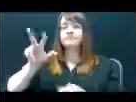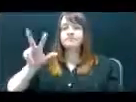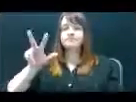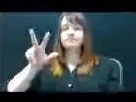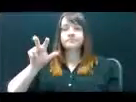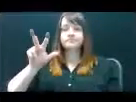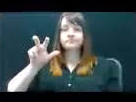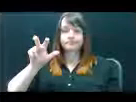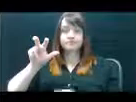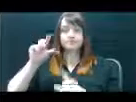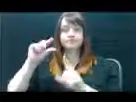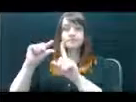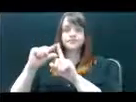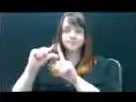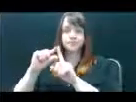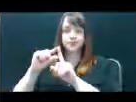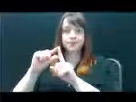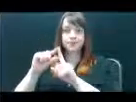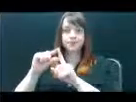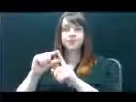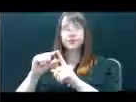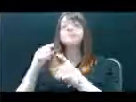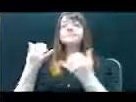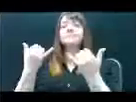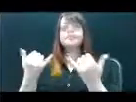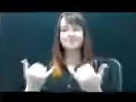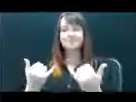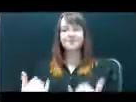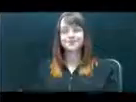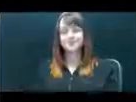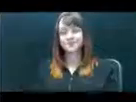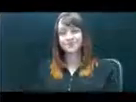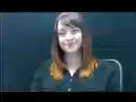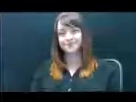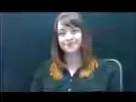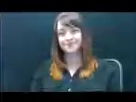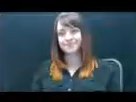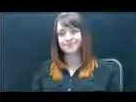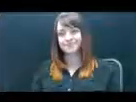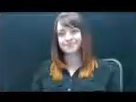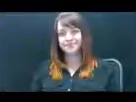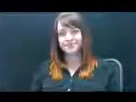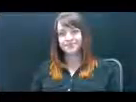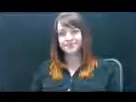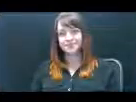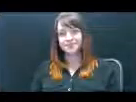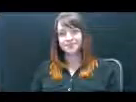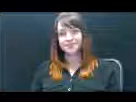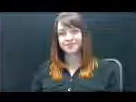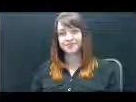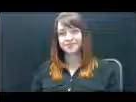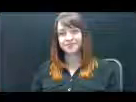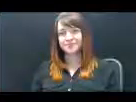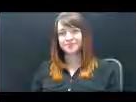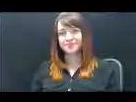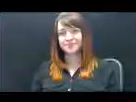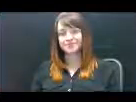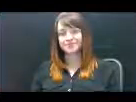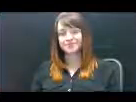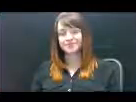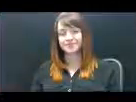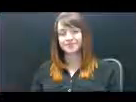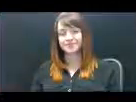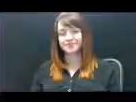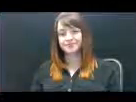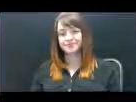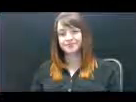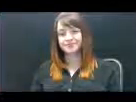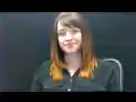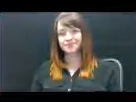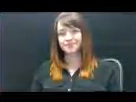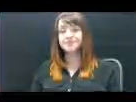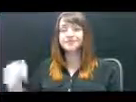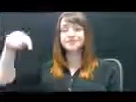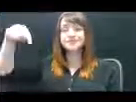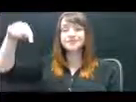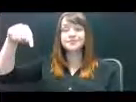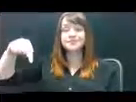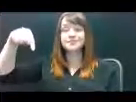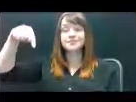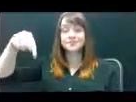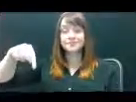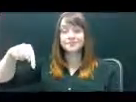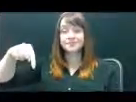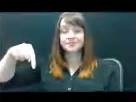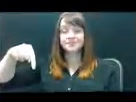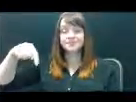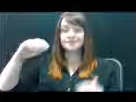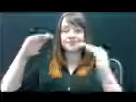this space. Press the down arrow to move to the next field.